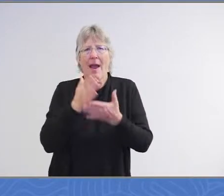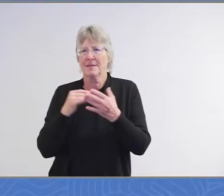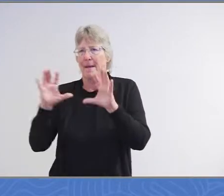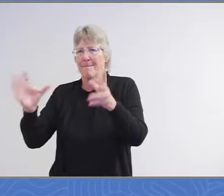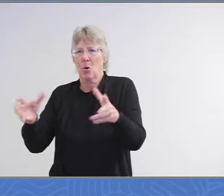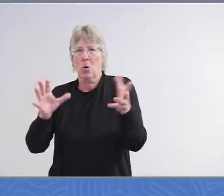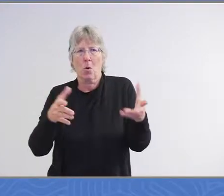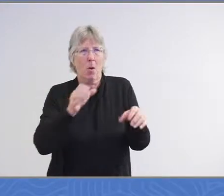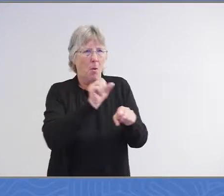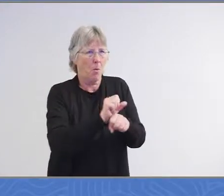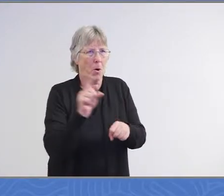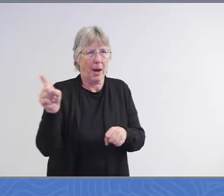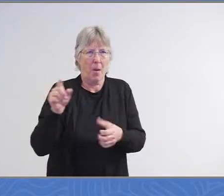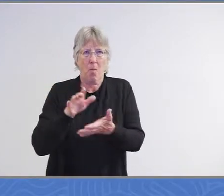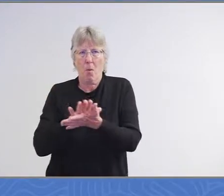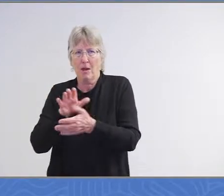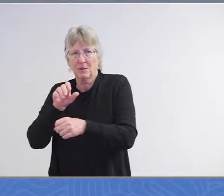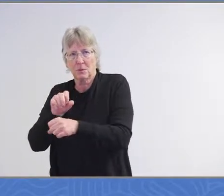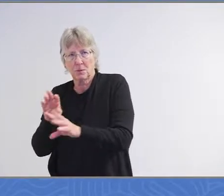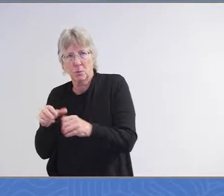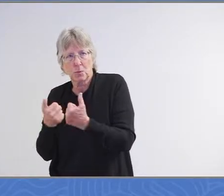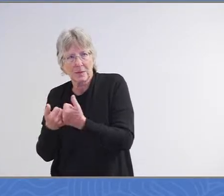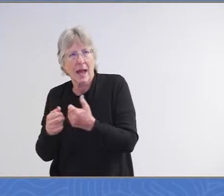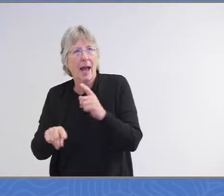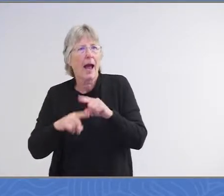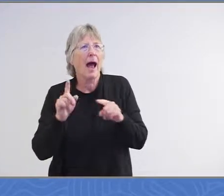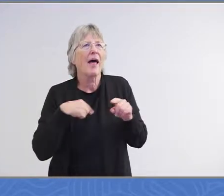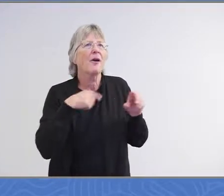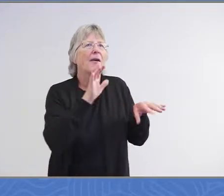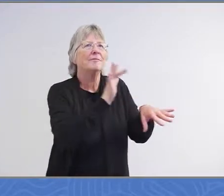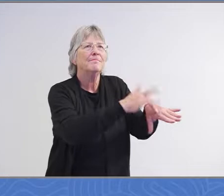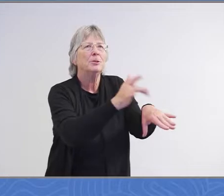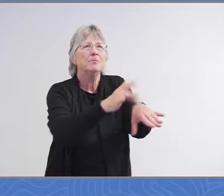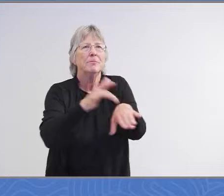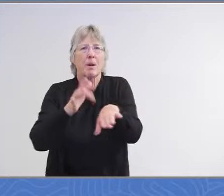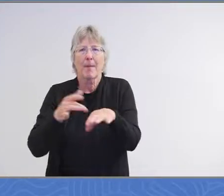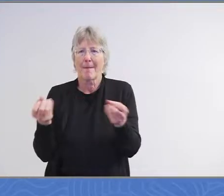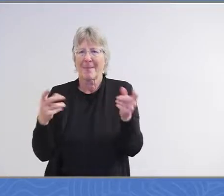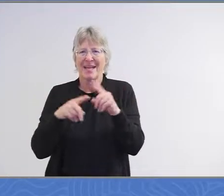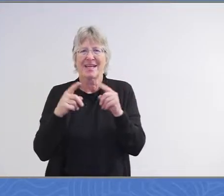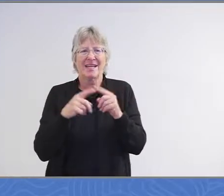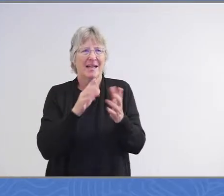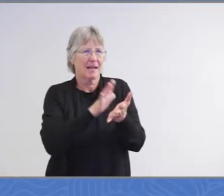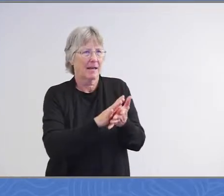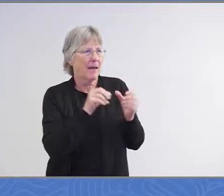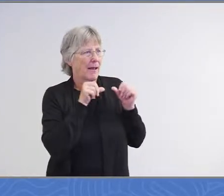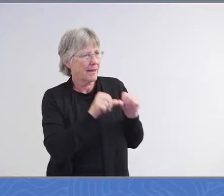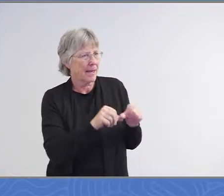at one school site while others have to report to multiple school sites and continue to have to do so?